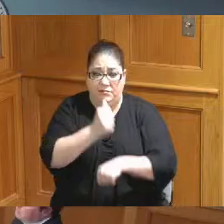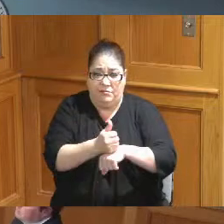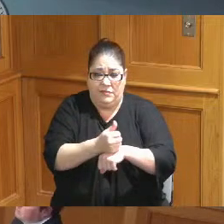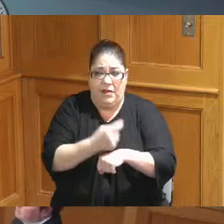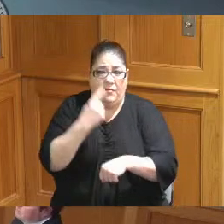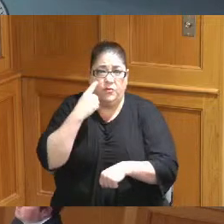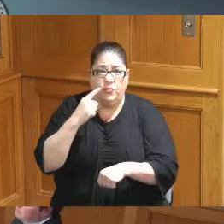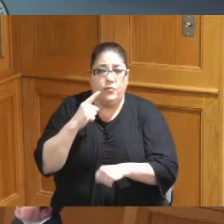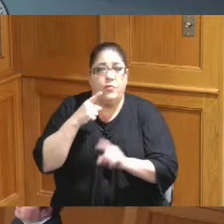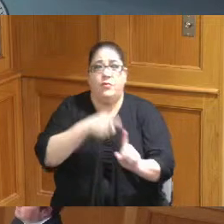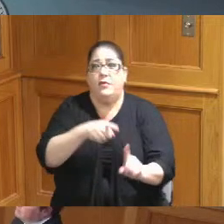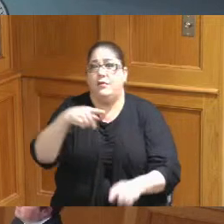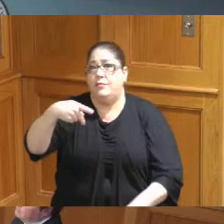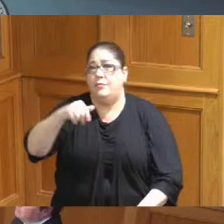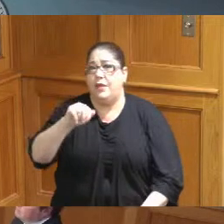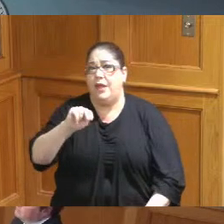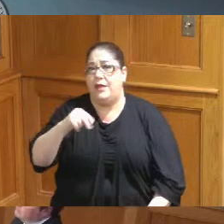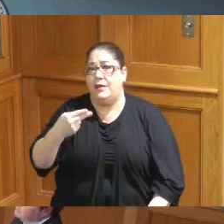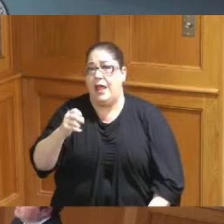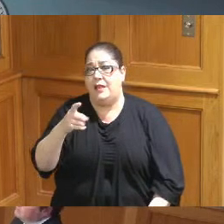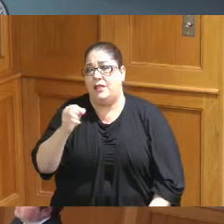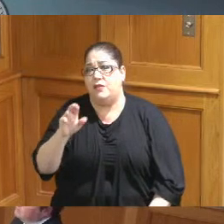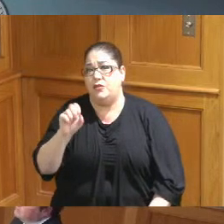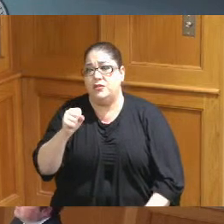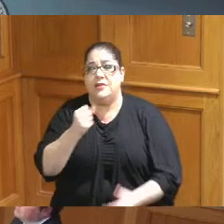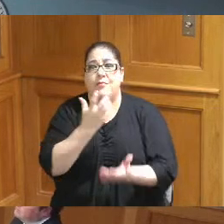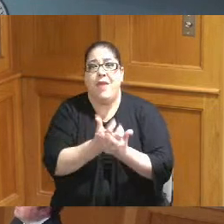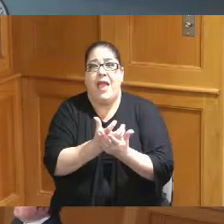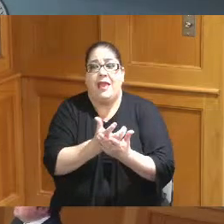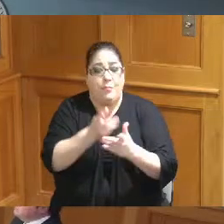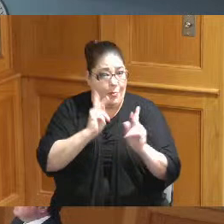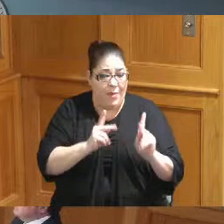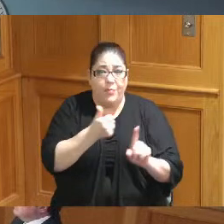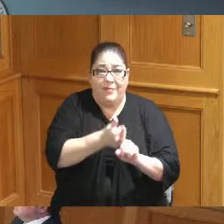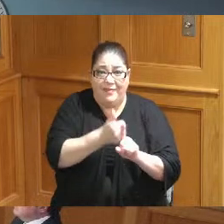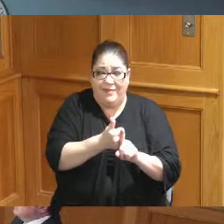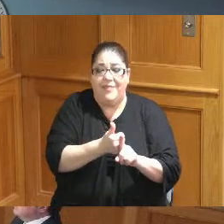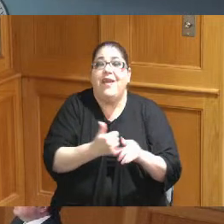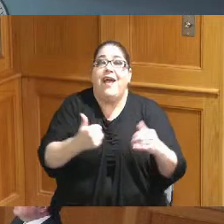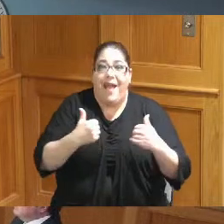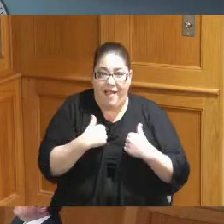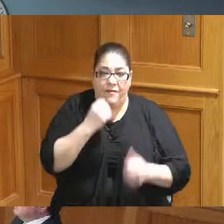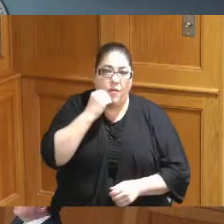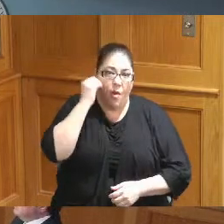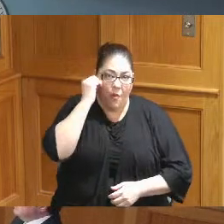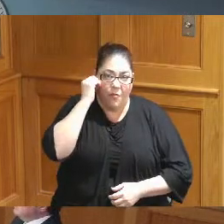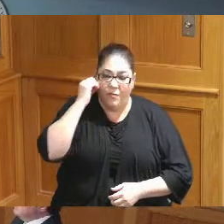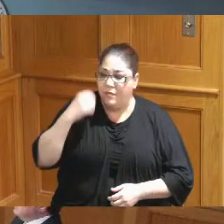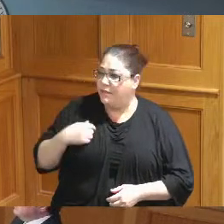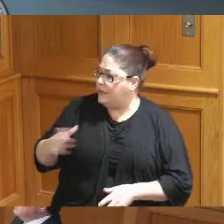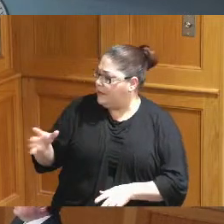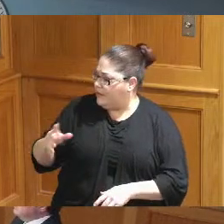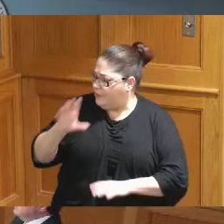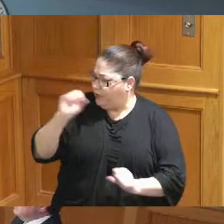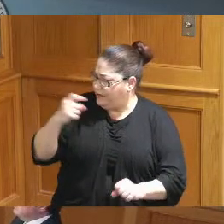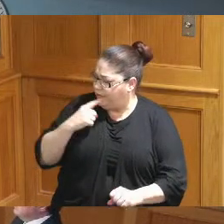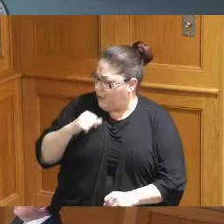panhandlers would you assume that these I don't I don't know if I would call everybody a band I mean